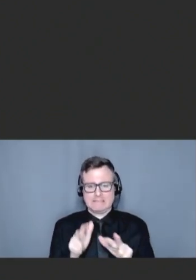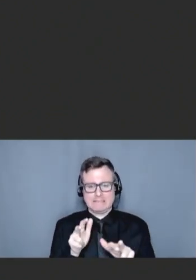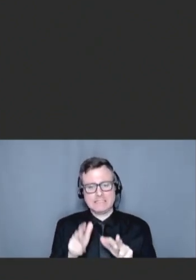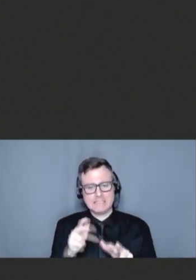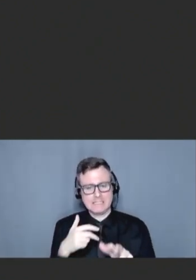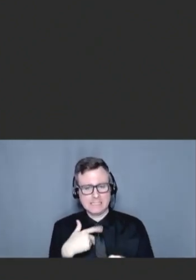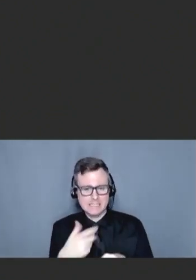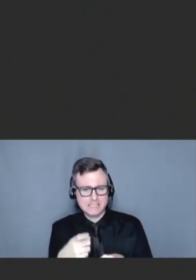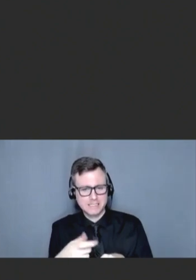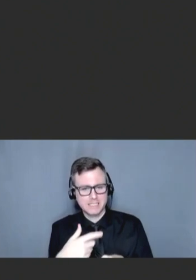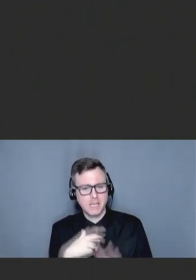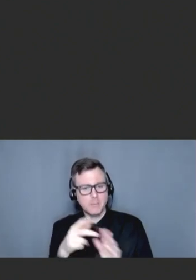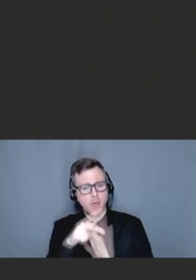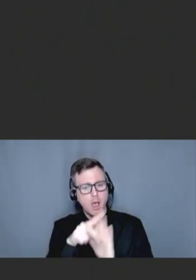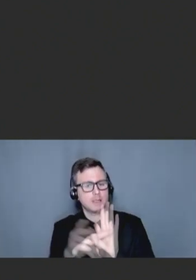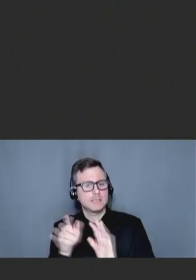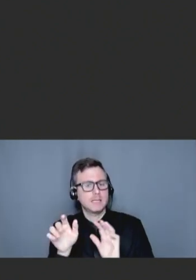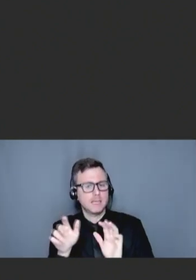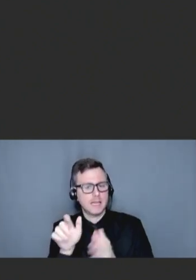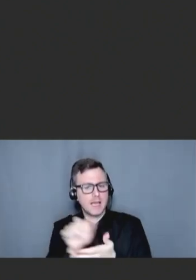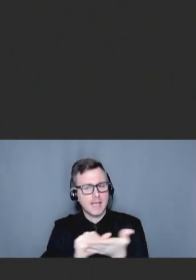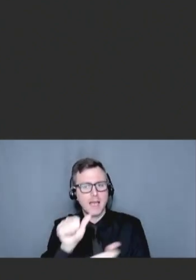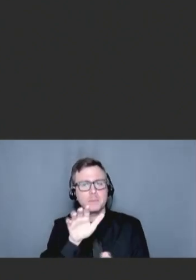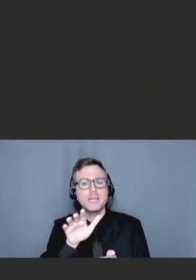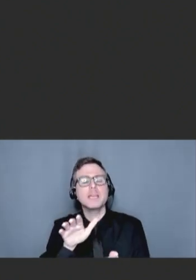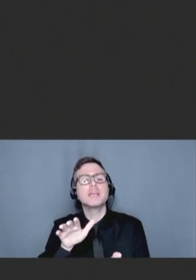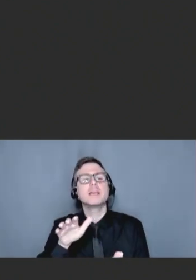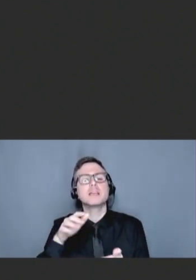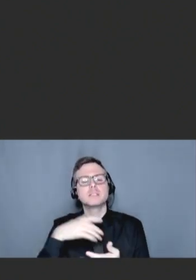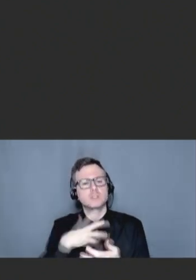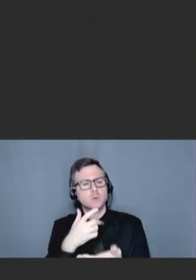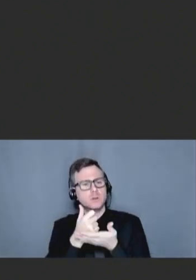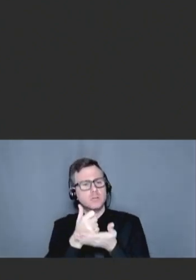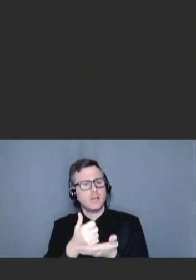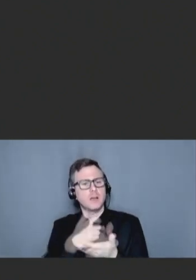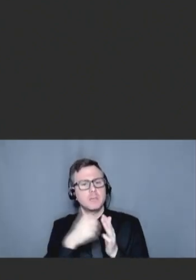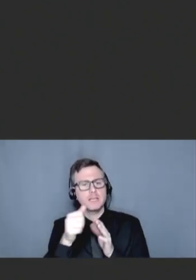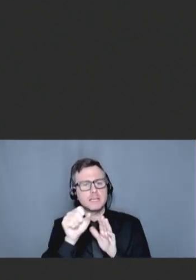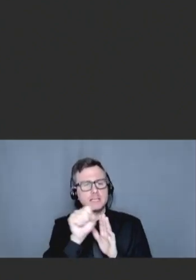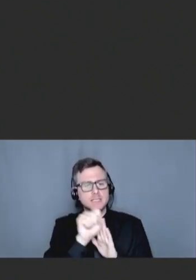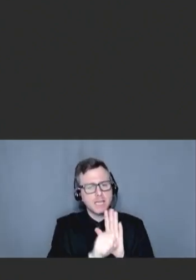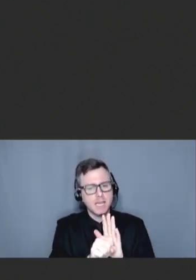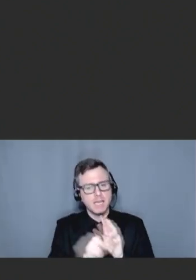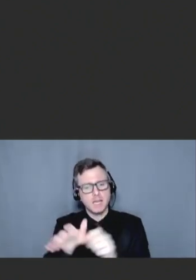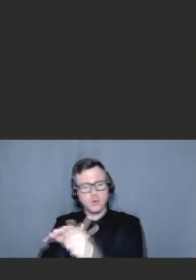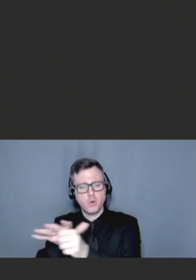This policy academy is intended to help state and territorial leaders prepare legislators